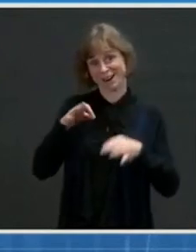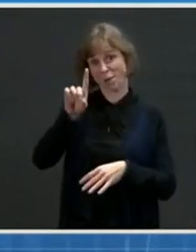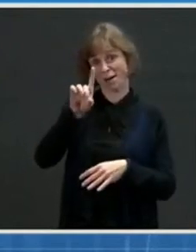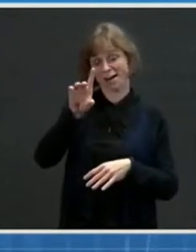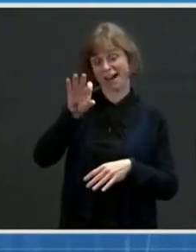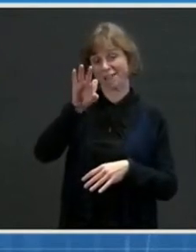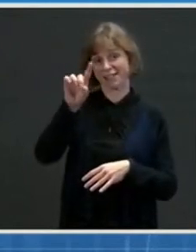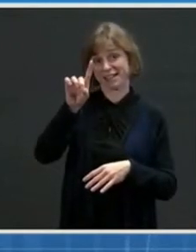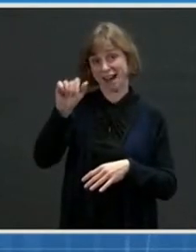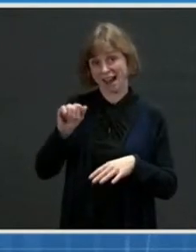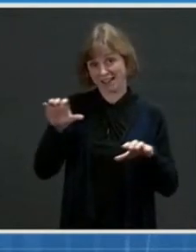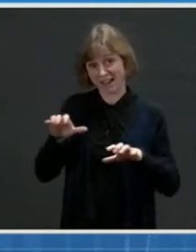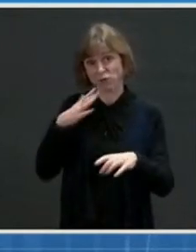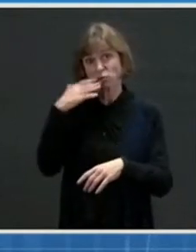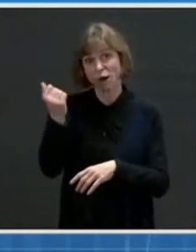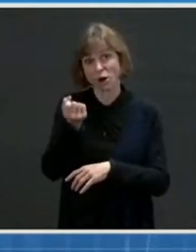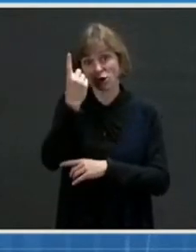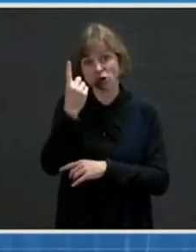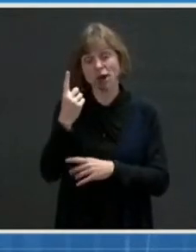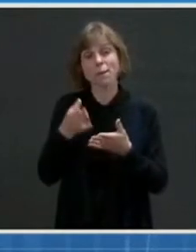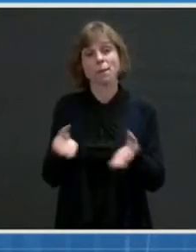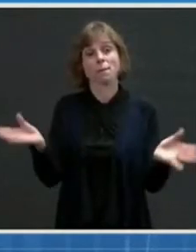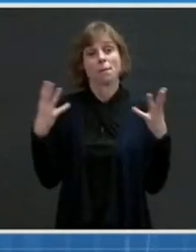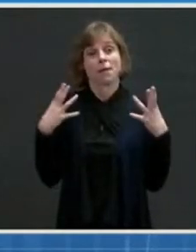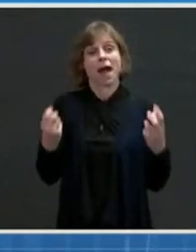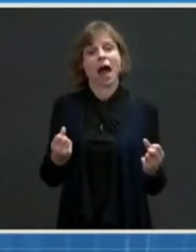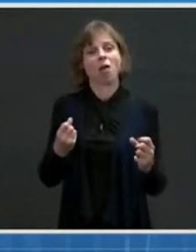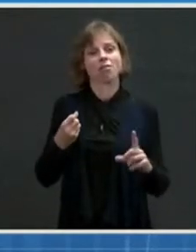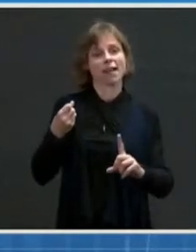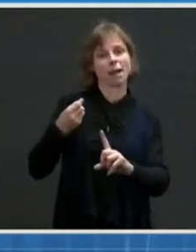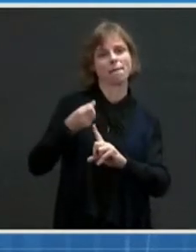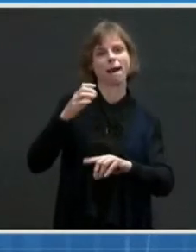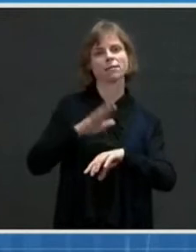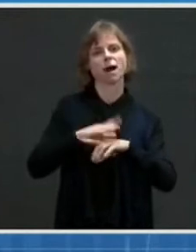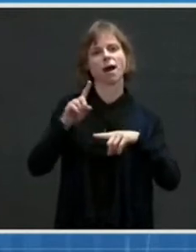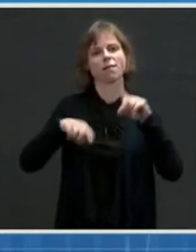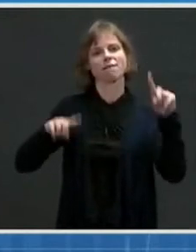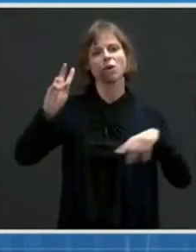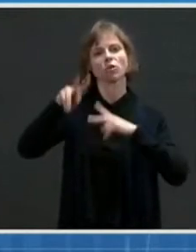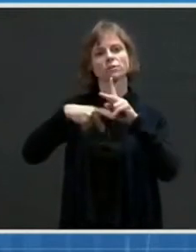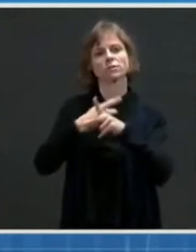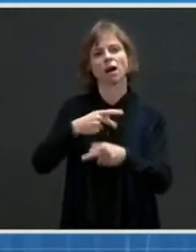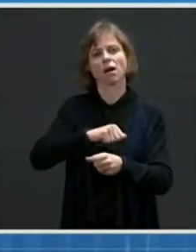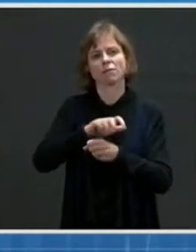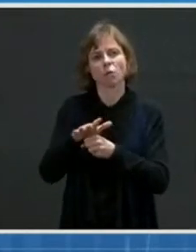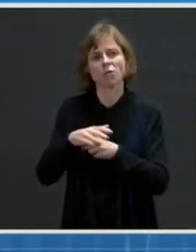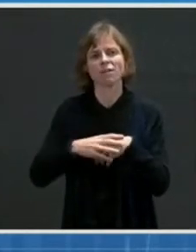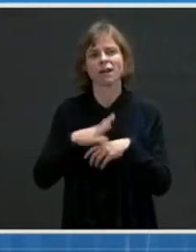THE UPDATED GUIDELINES DESCRIBES THE FDA'S ACTIVITIES TO BETTER UNDERSTAND THE PUBLIC